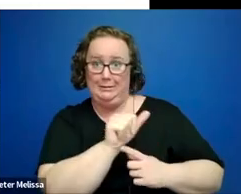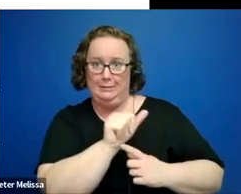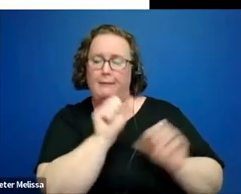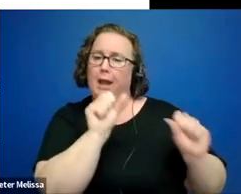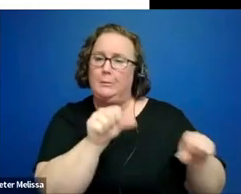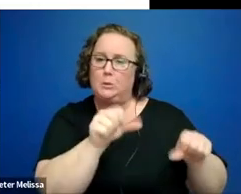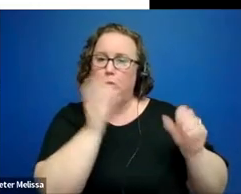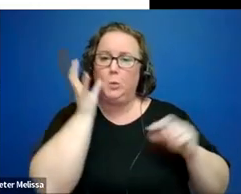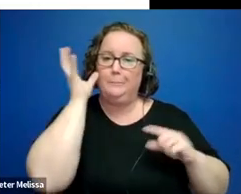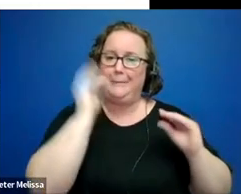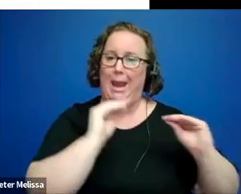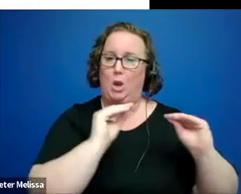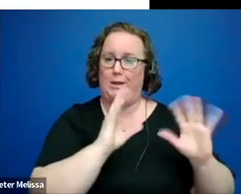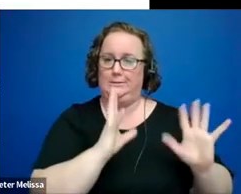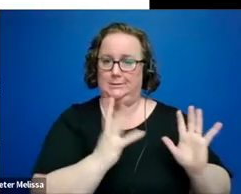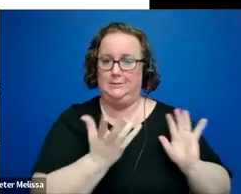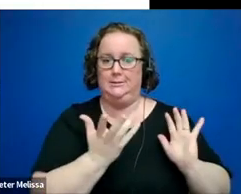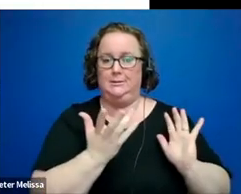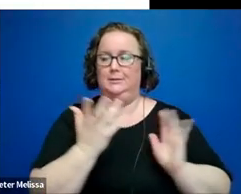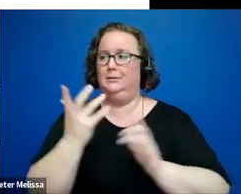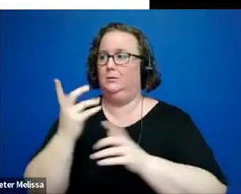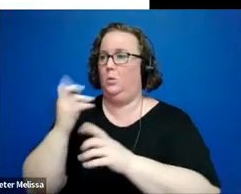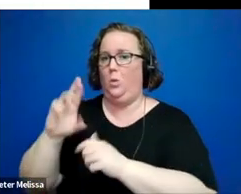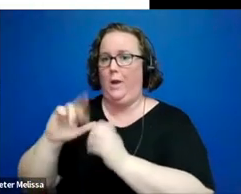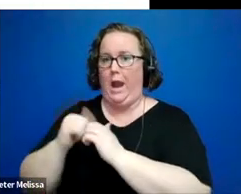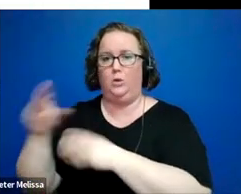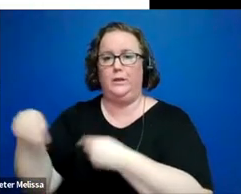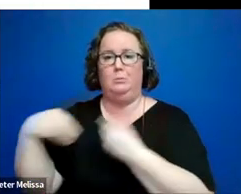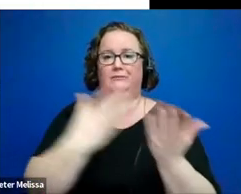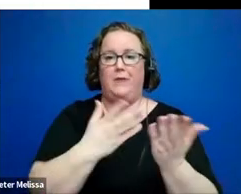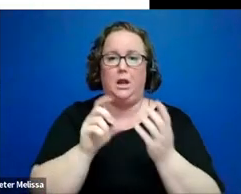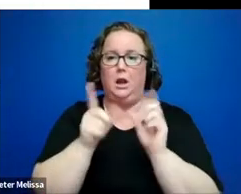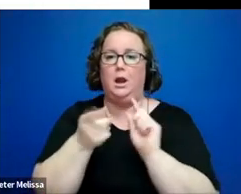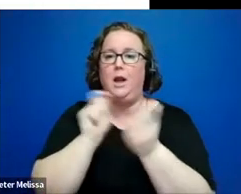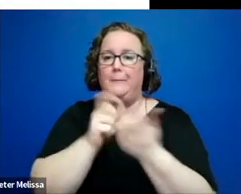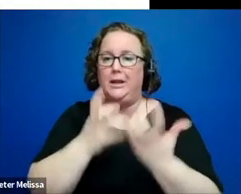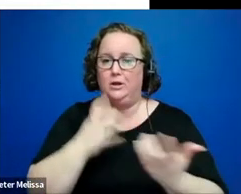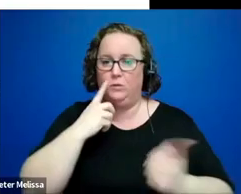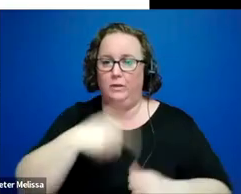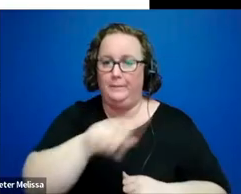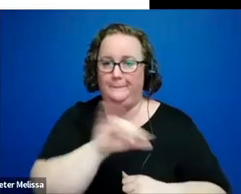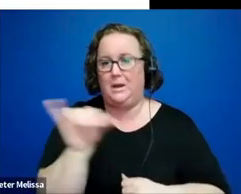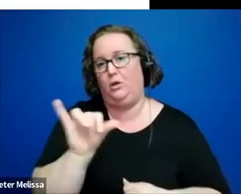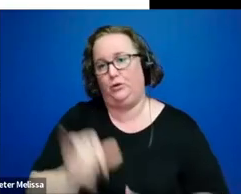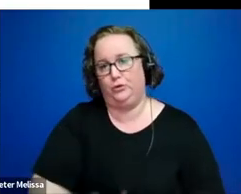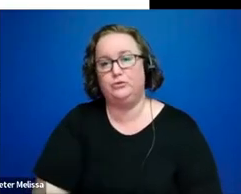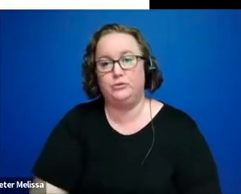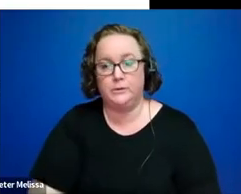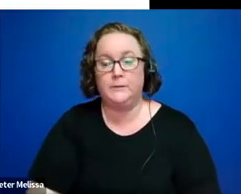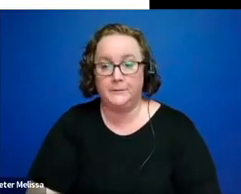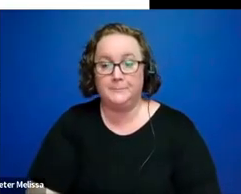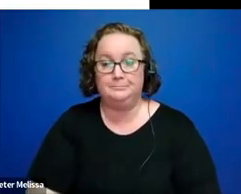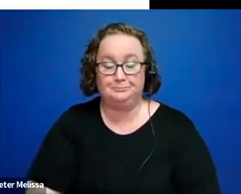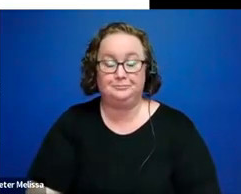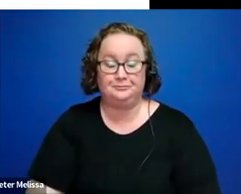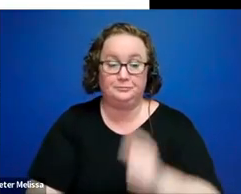unable to provide the sort of accommodations that parents with disabilities may need. And I just want to